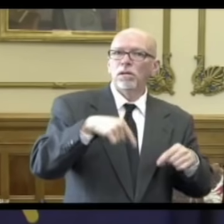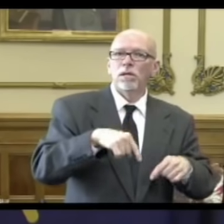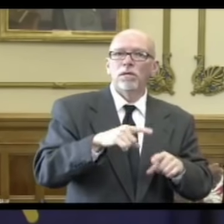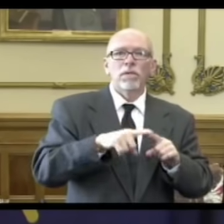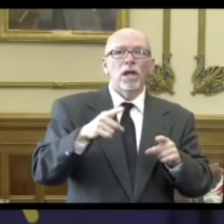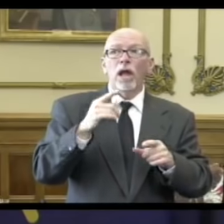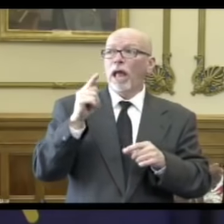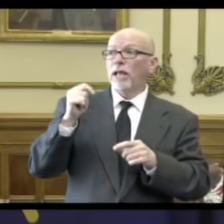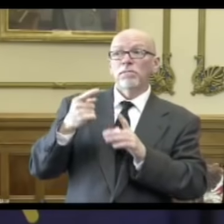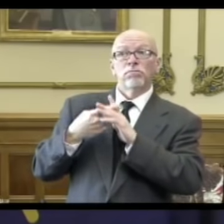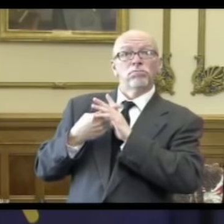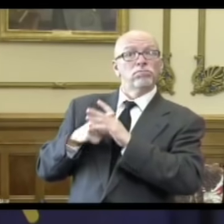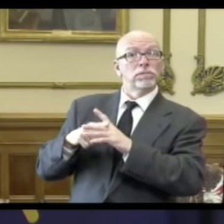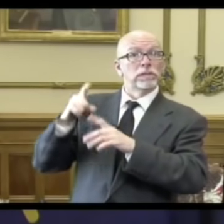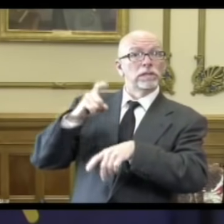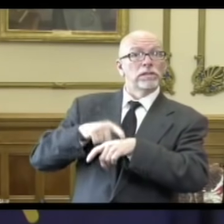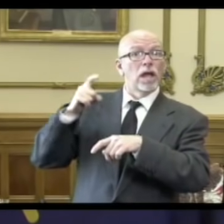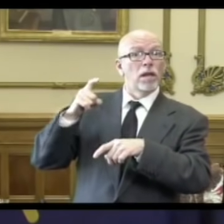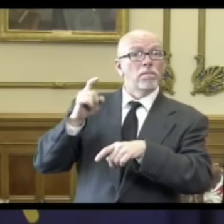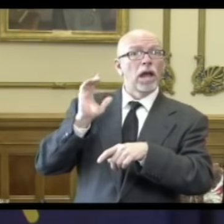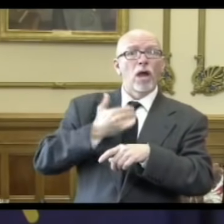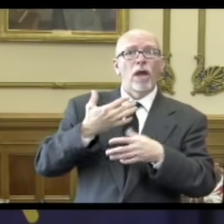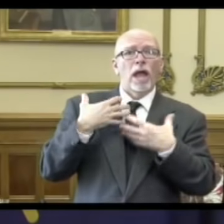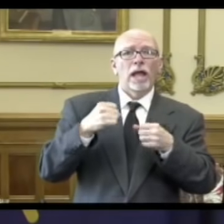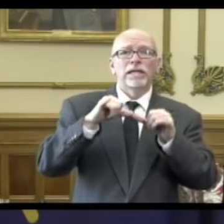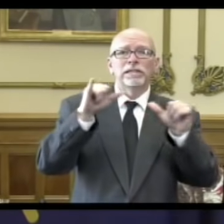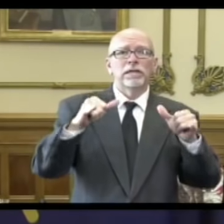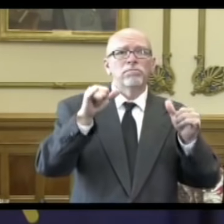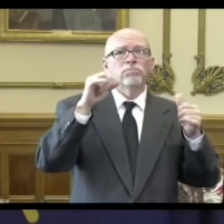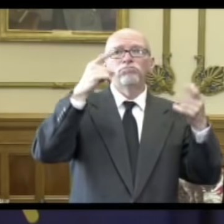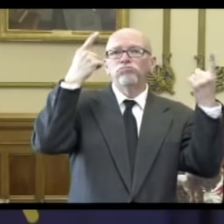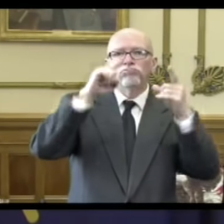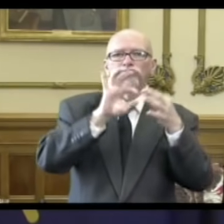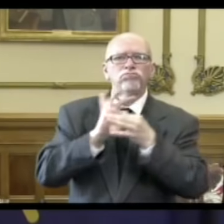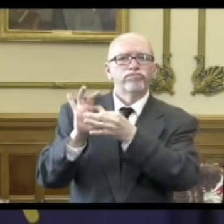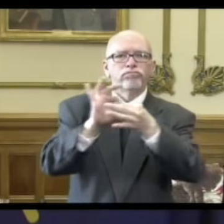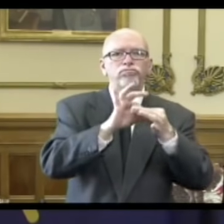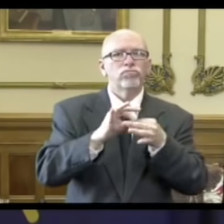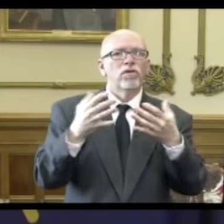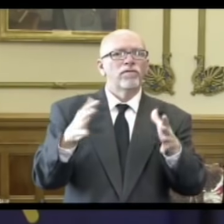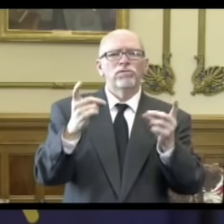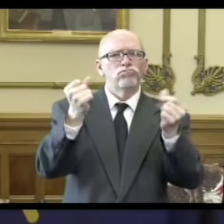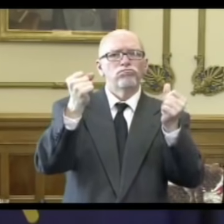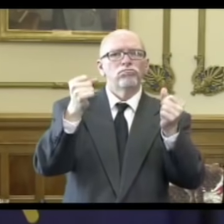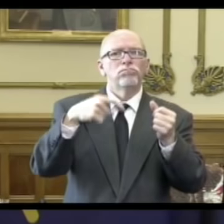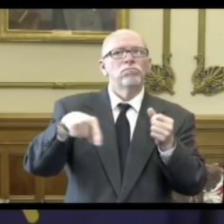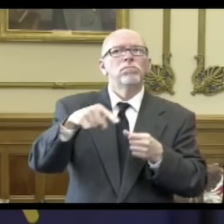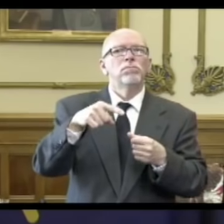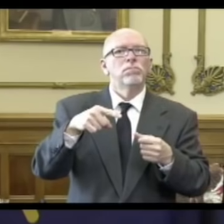FORTUNATE ABOUT IN THE STATE OF INDIANA OTHERS HAVE BEEN AS WELL AROUND THE COUNTRY, BUT RIGHT OUT OF THE GATE. OUR